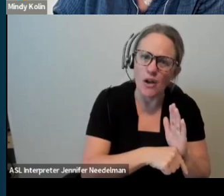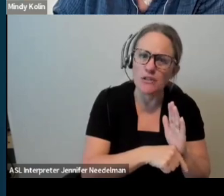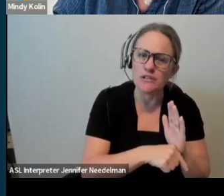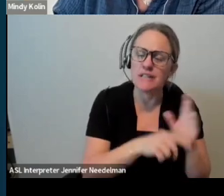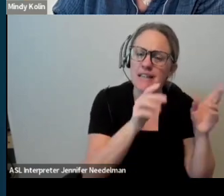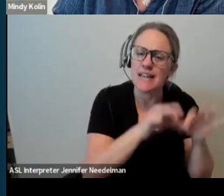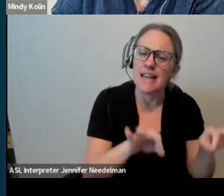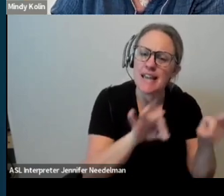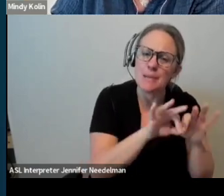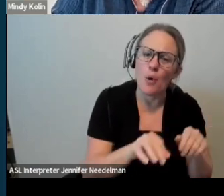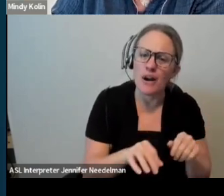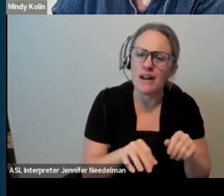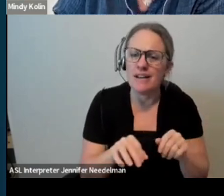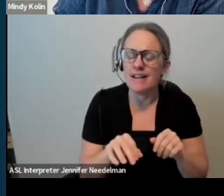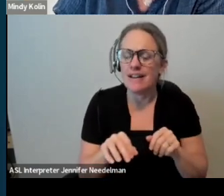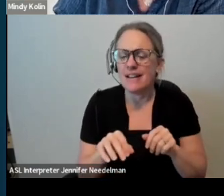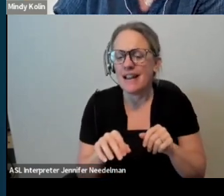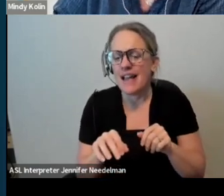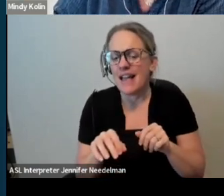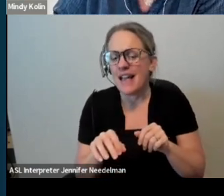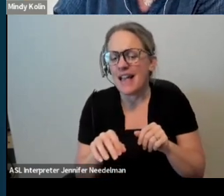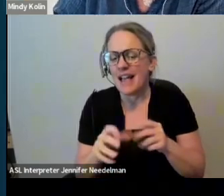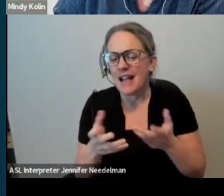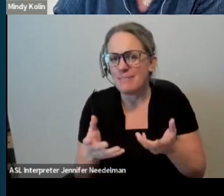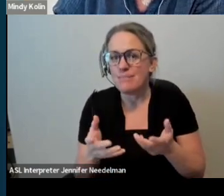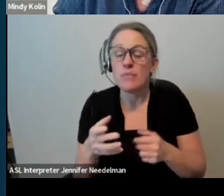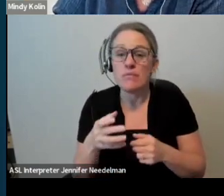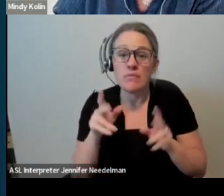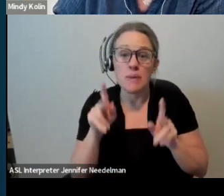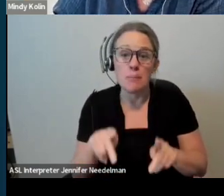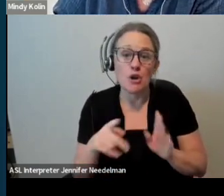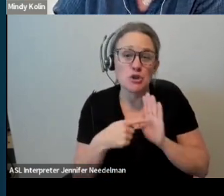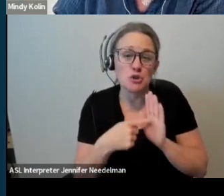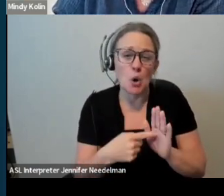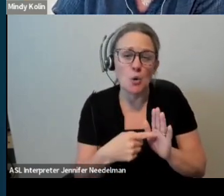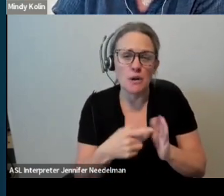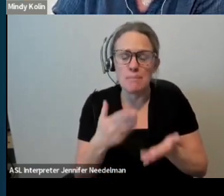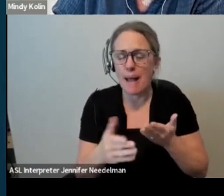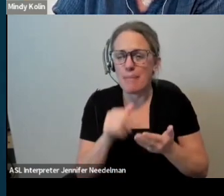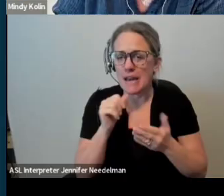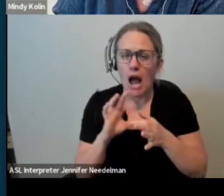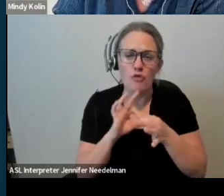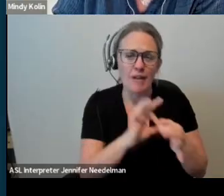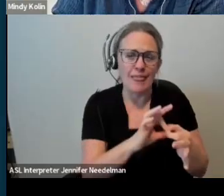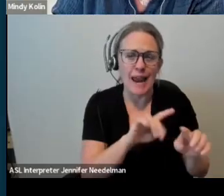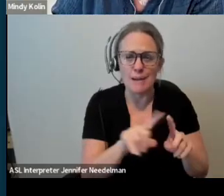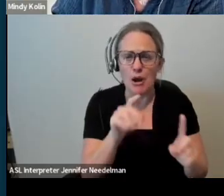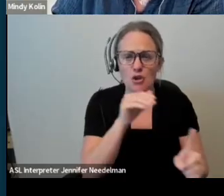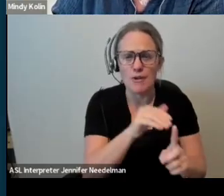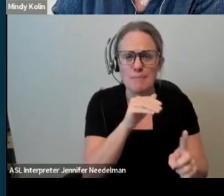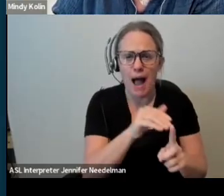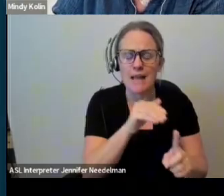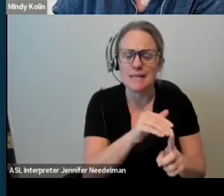or stereotypes? They pointed, this person pointed out that it might not be related, but it reminds them of the recent discussion